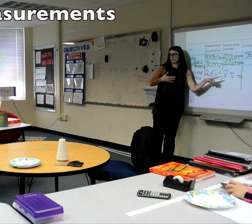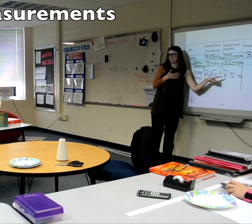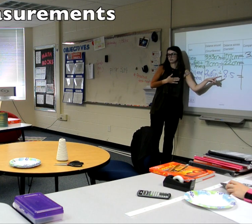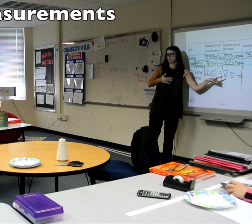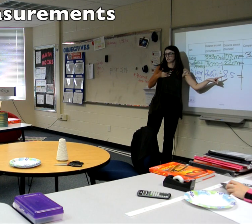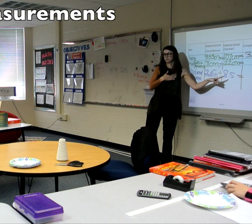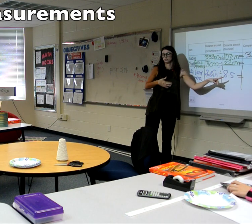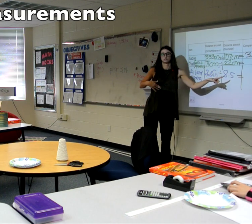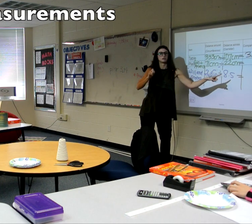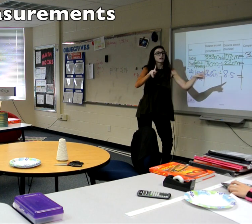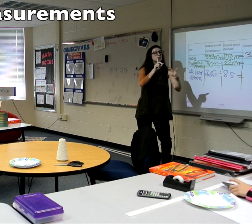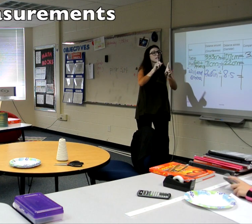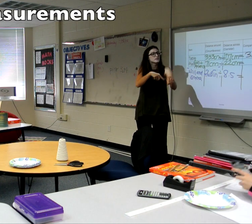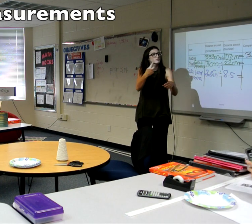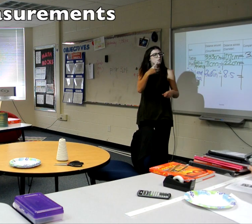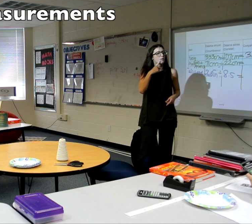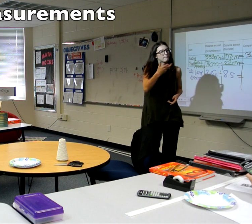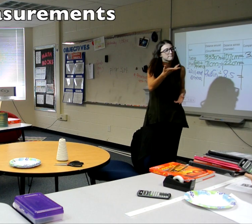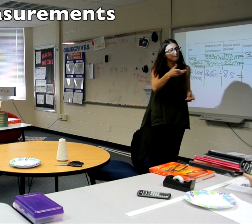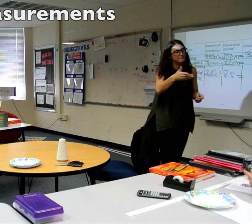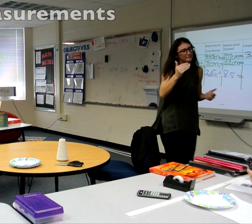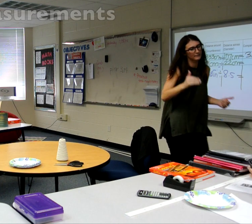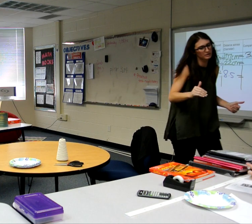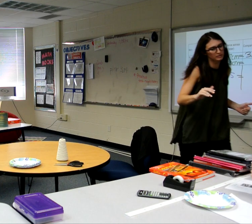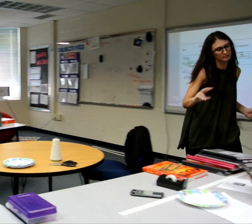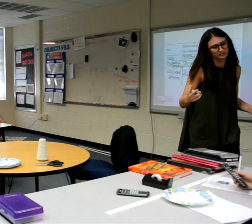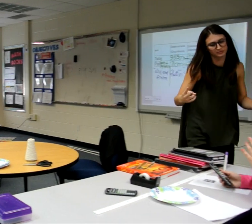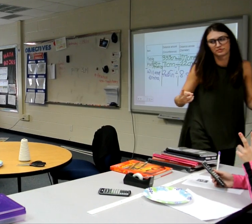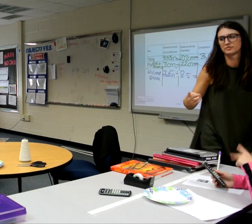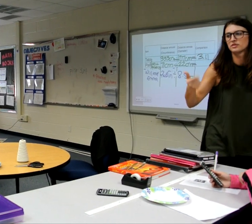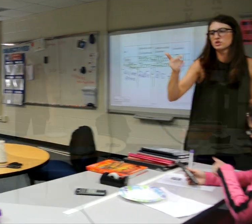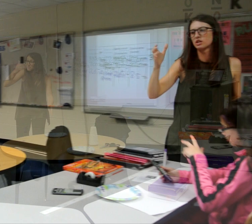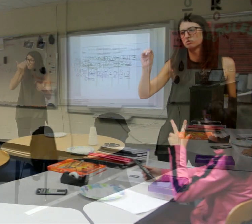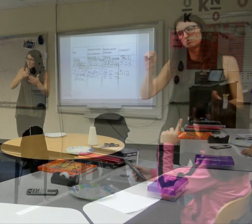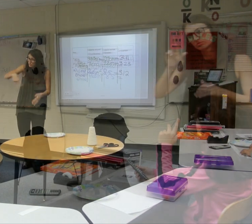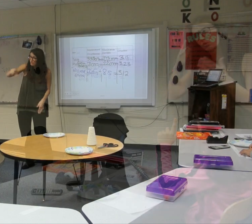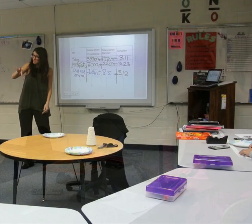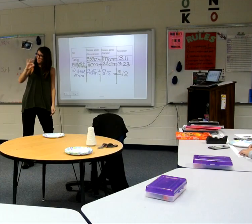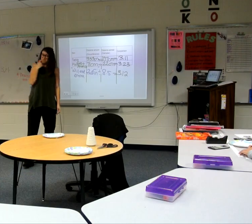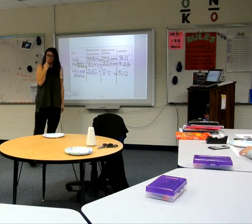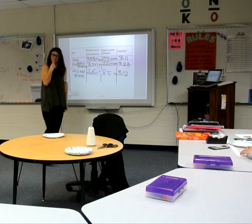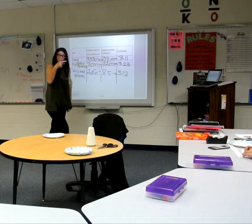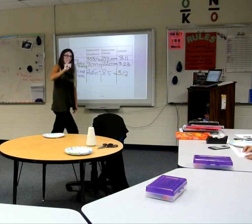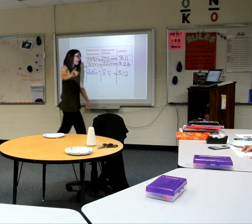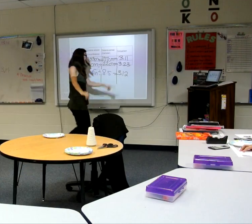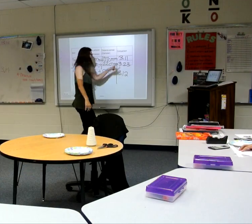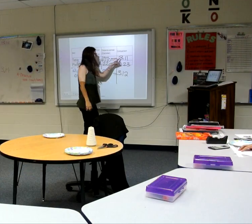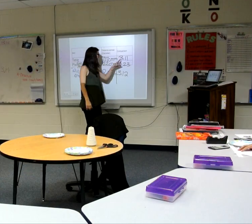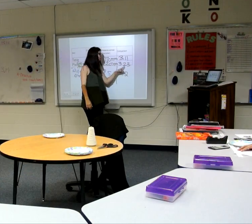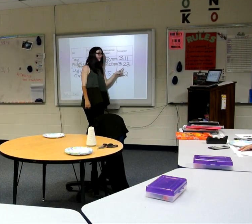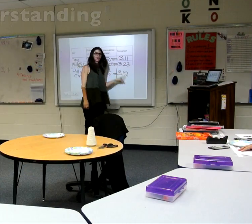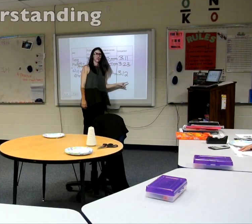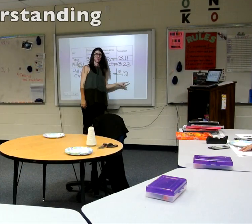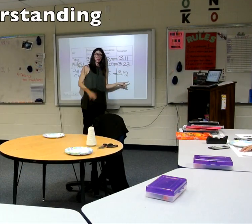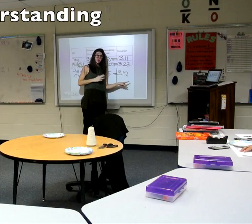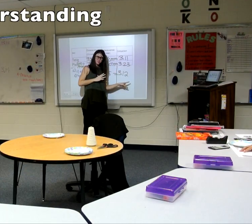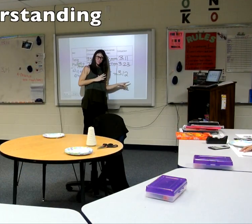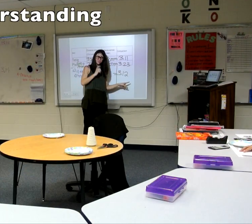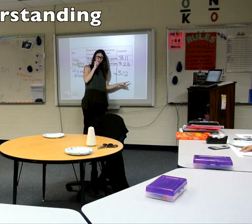Please... What is the answer for this? Do you see pi? Its cool, we calculated it.